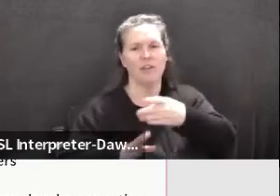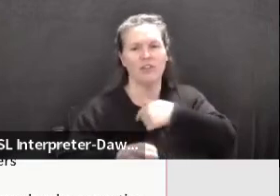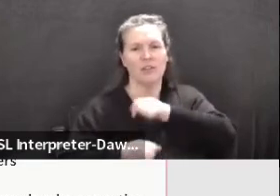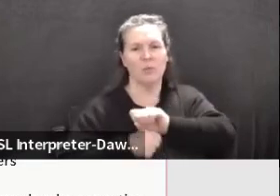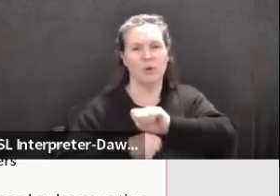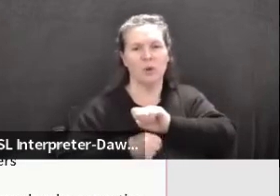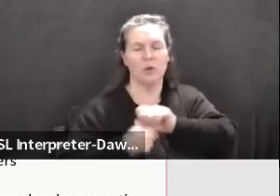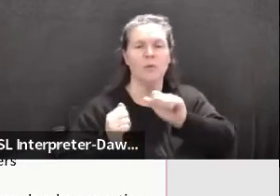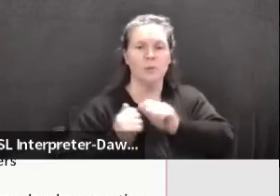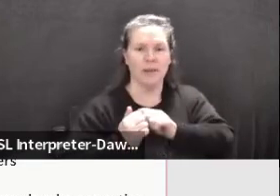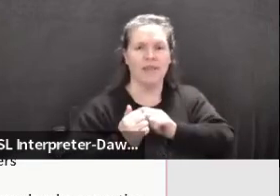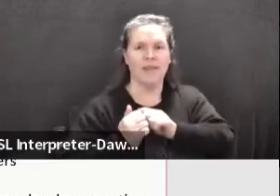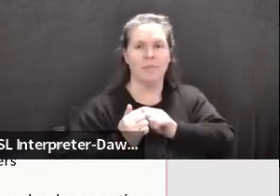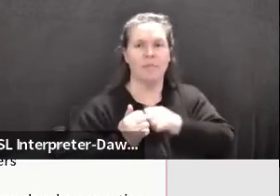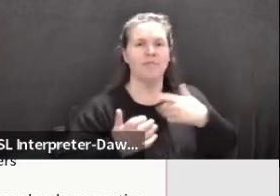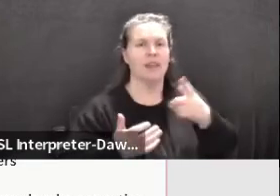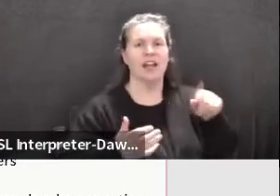So I wanted to make that comment.